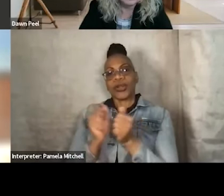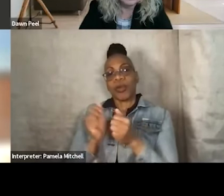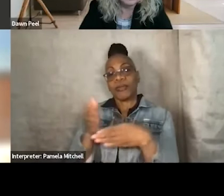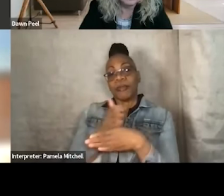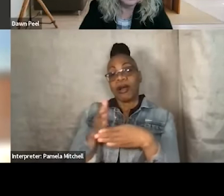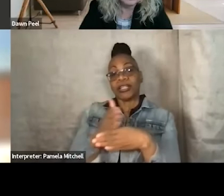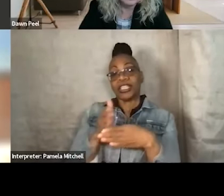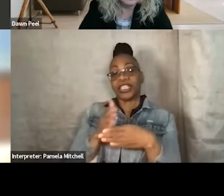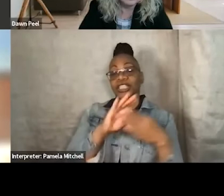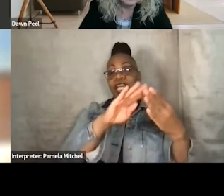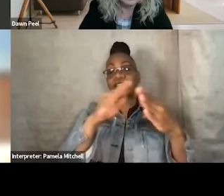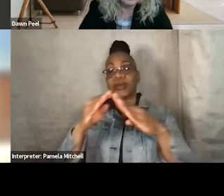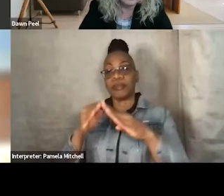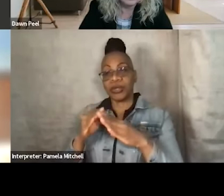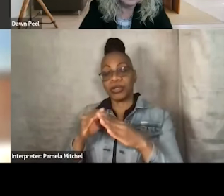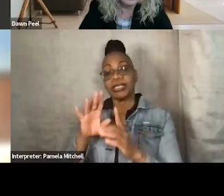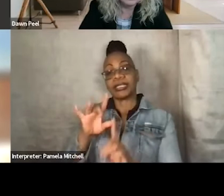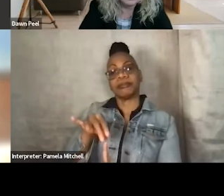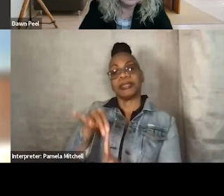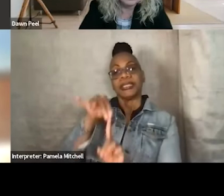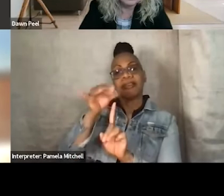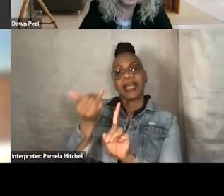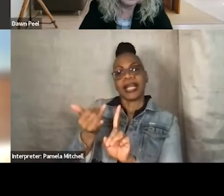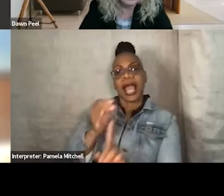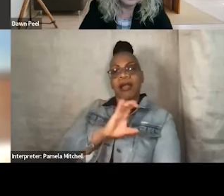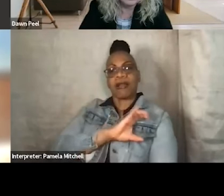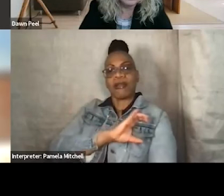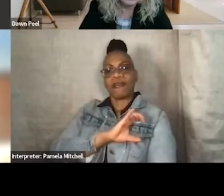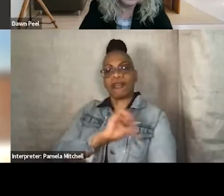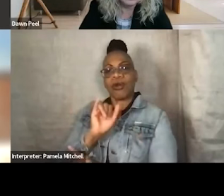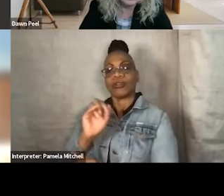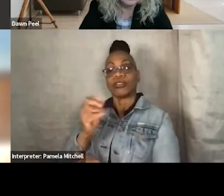particularly right now with our law enforcement and first responder partners.